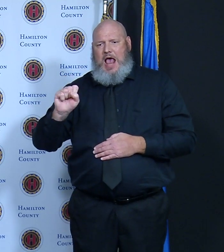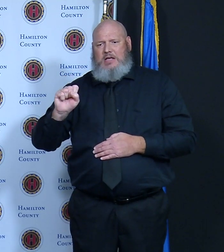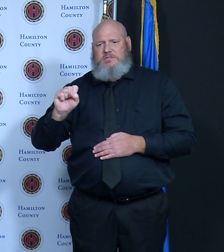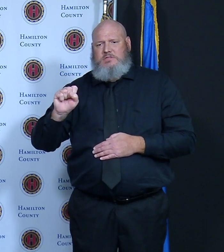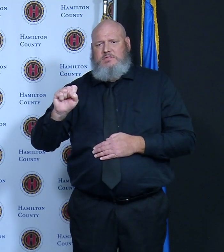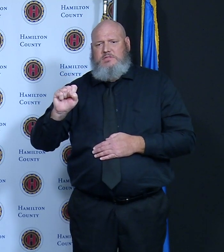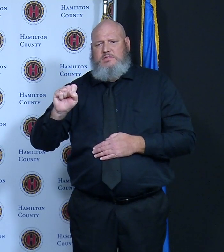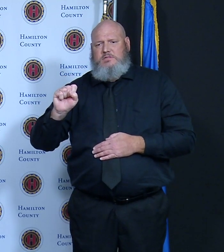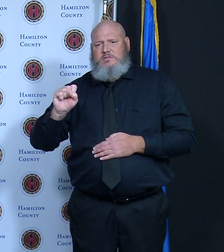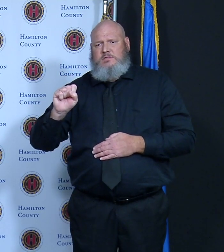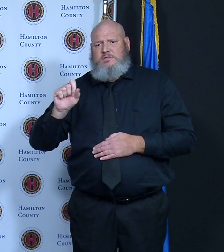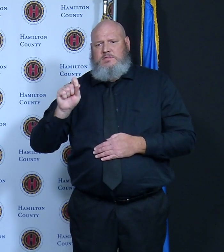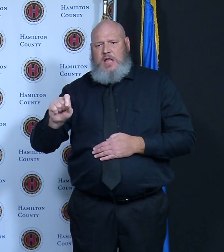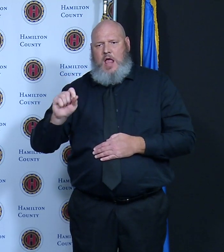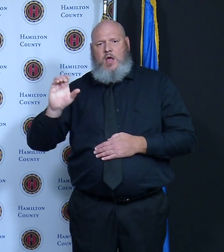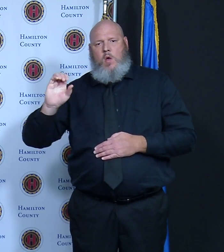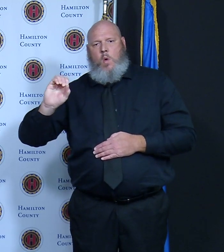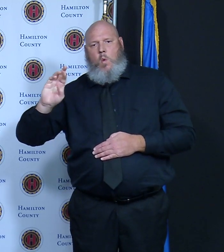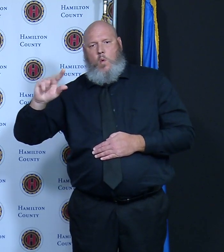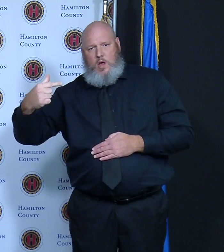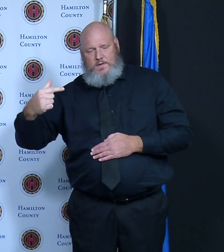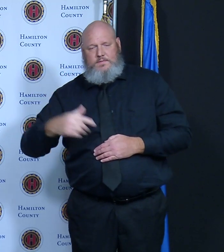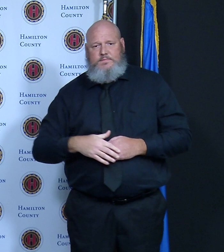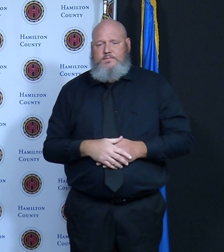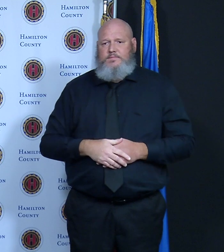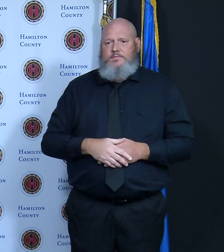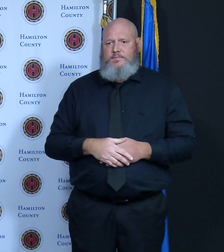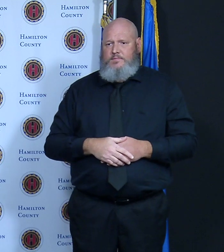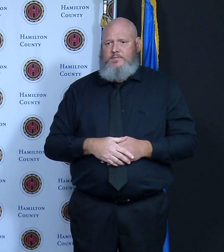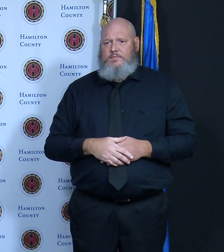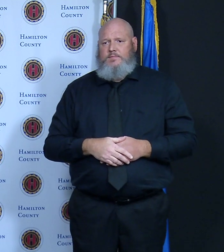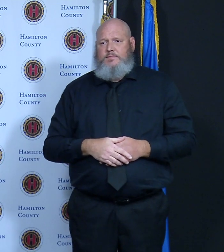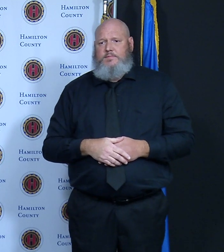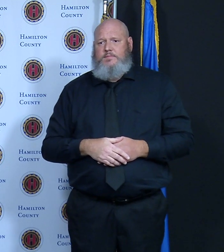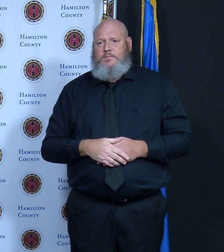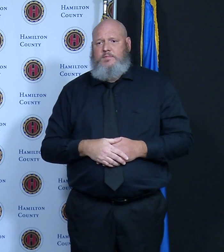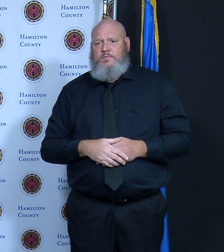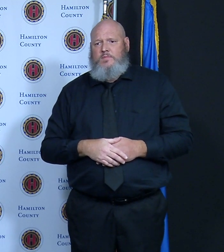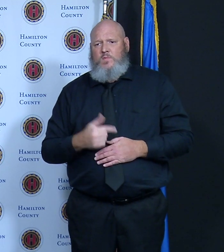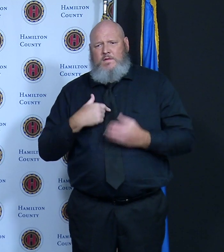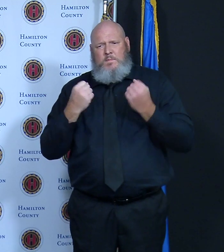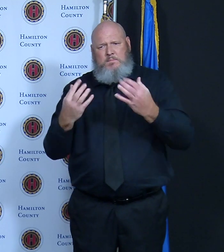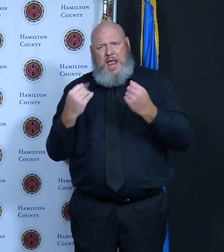we have received a lot of questions about seniors in our community and about